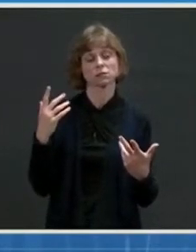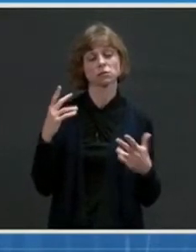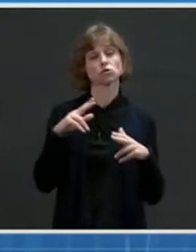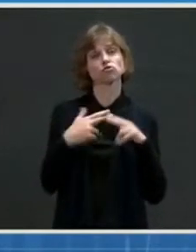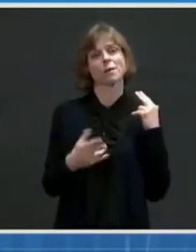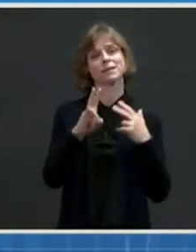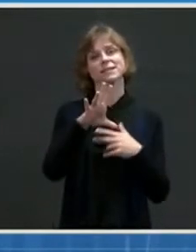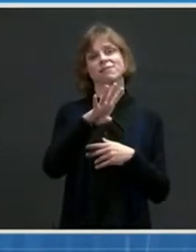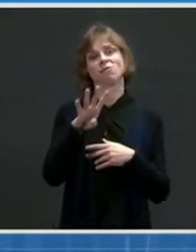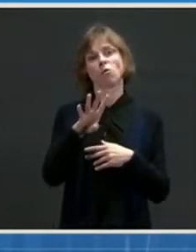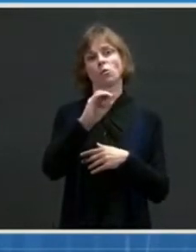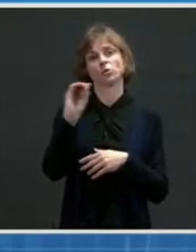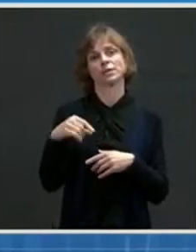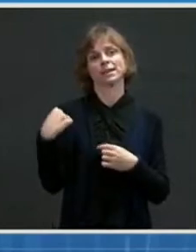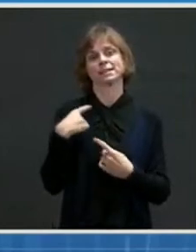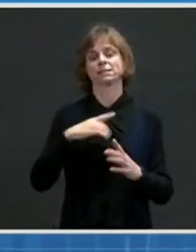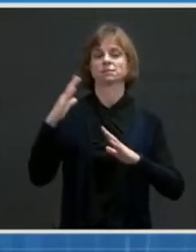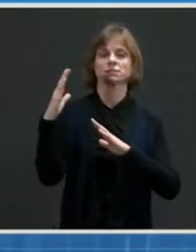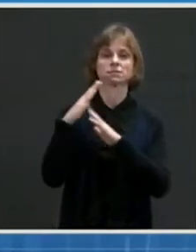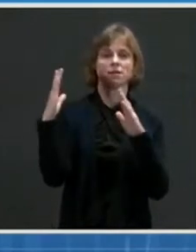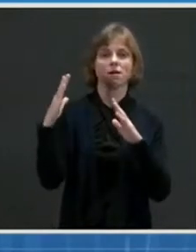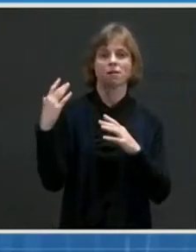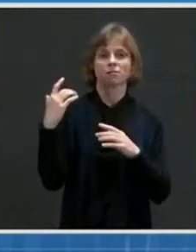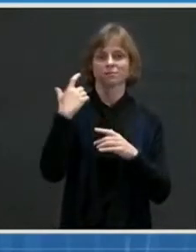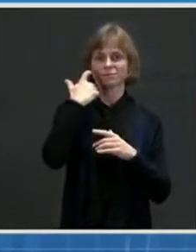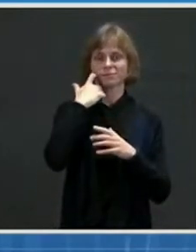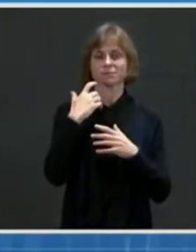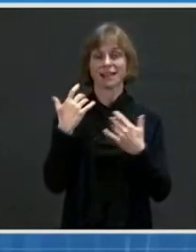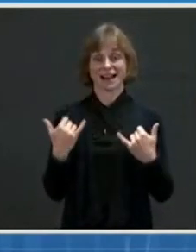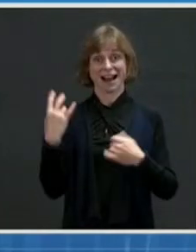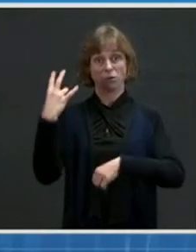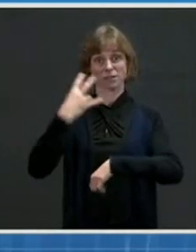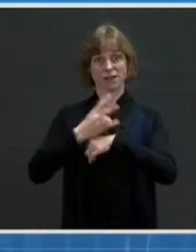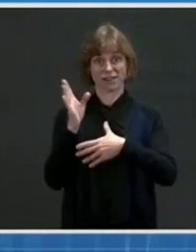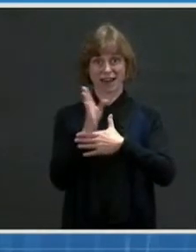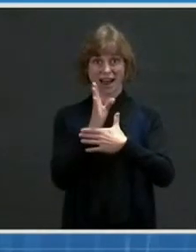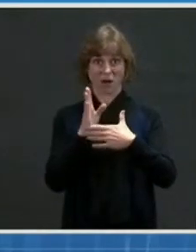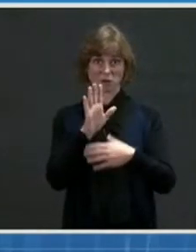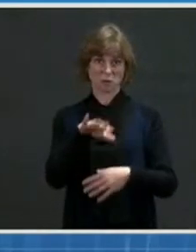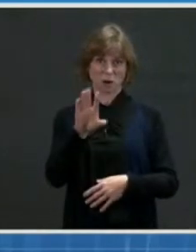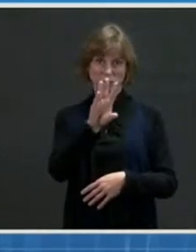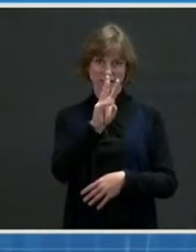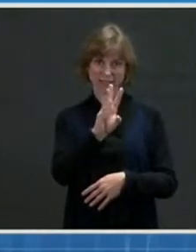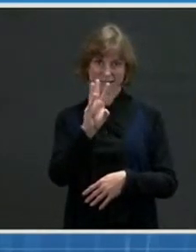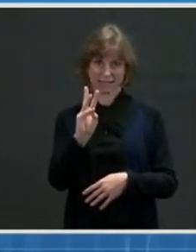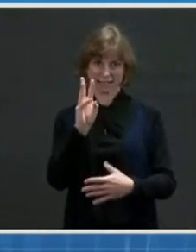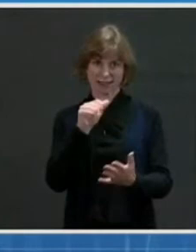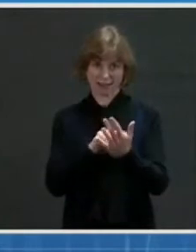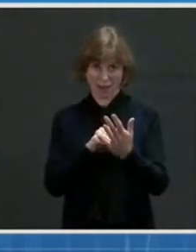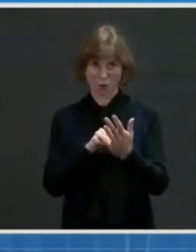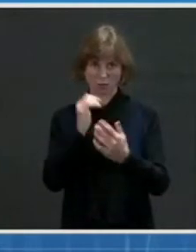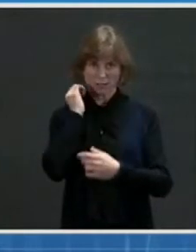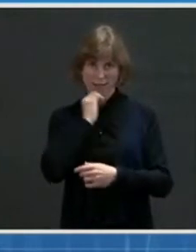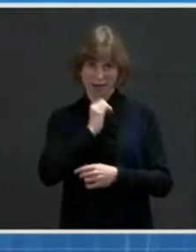WEEKS WITH THE SEVEN-DAY AVERAGE DROPPING 74% SINCE THE PEEK SEVEN-DAY AVERAGE ON